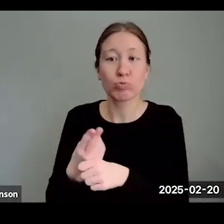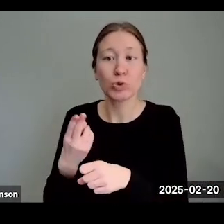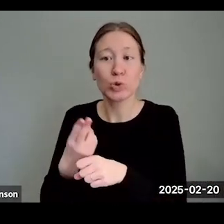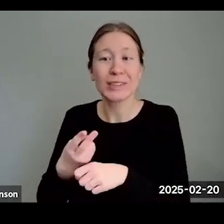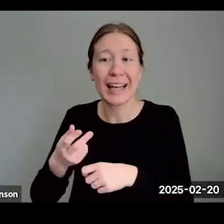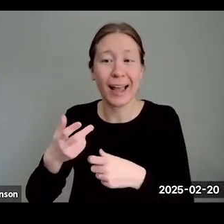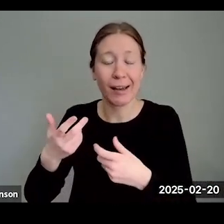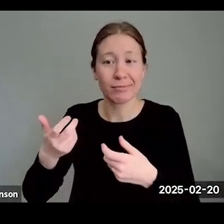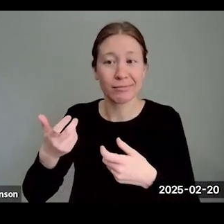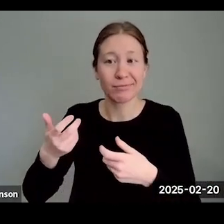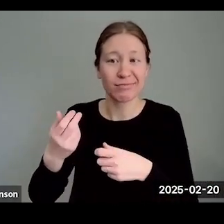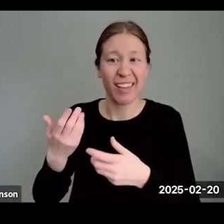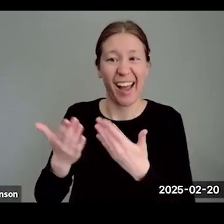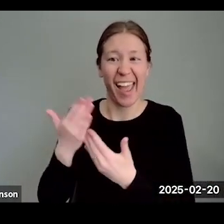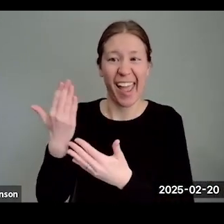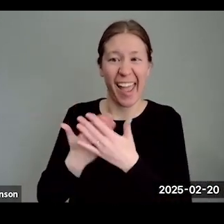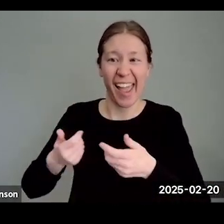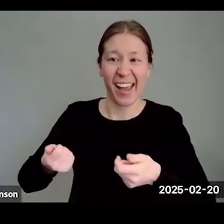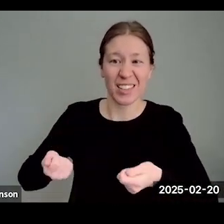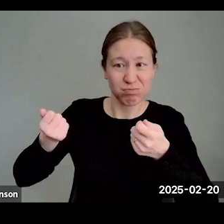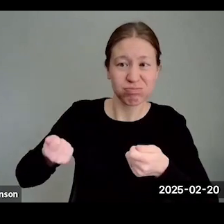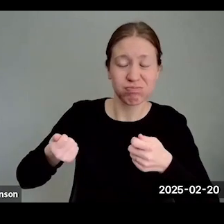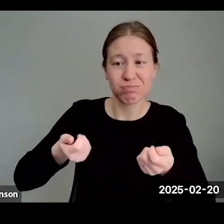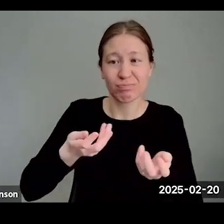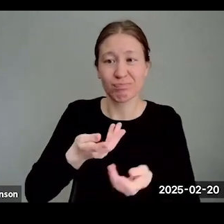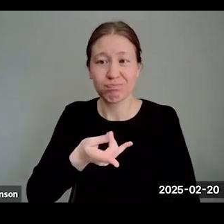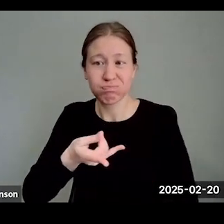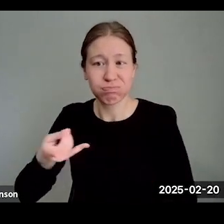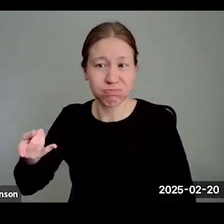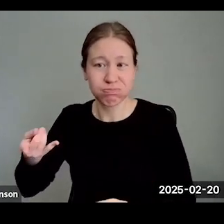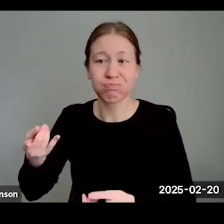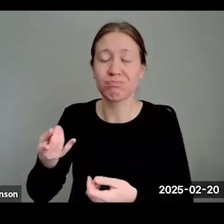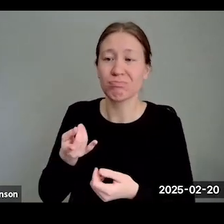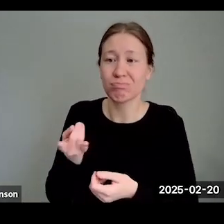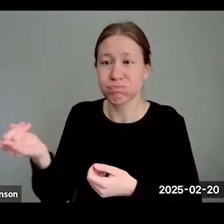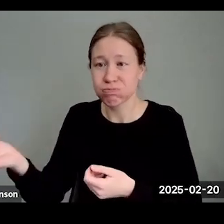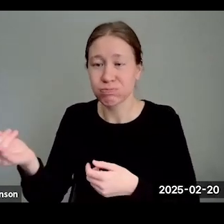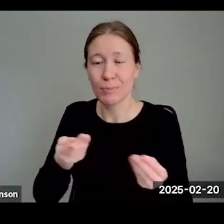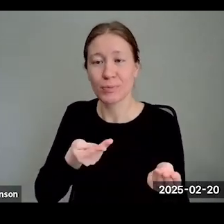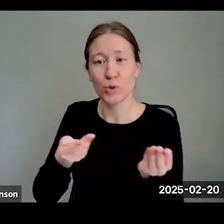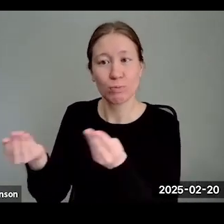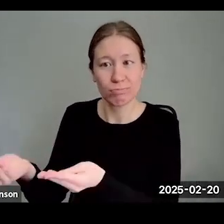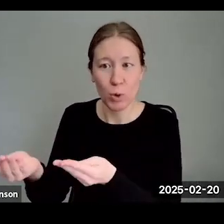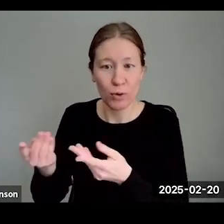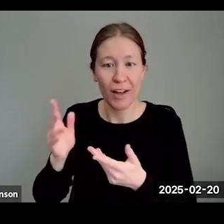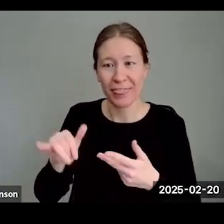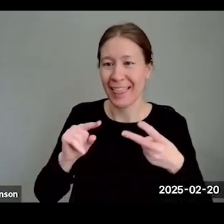Could be a way of performing that task. So that second statement is the most inclusive